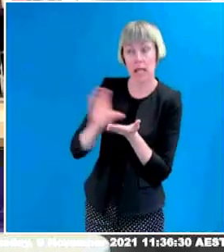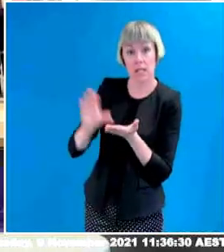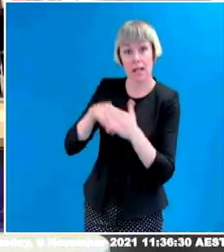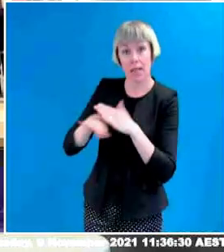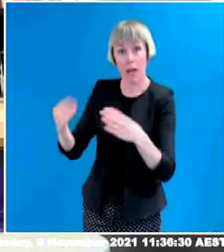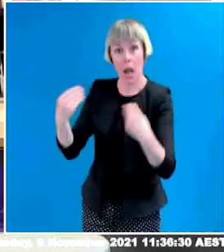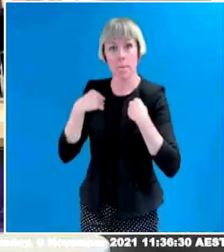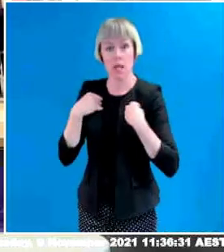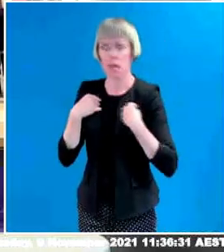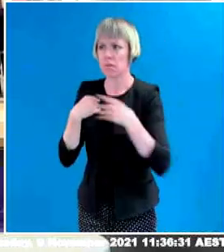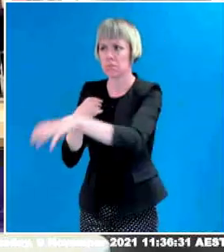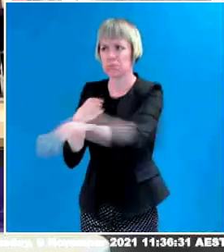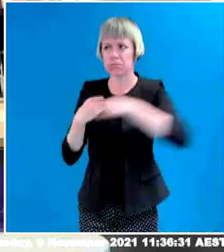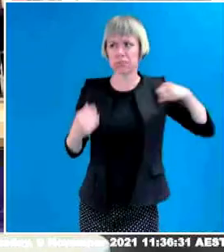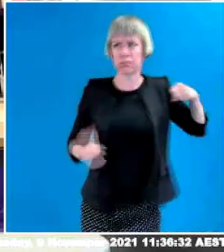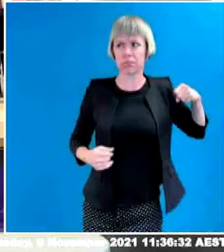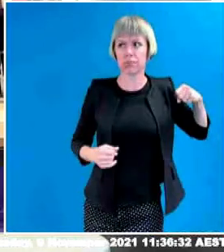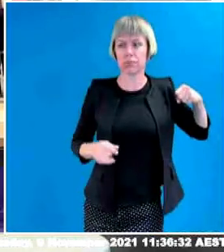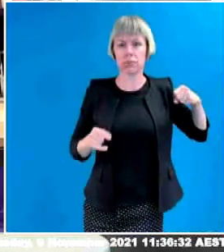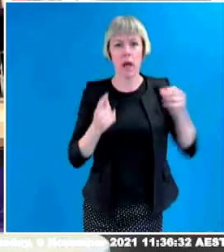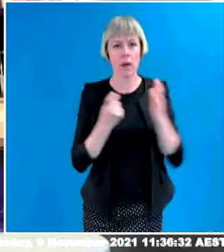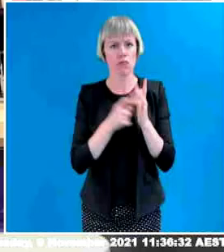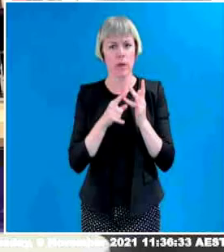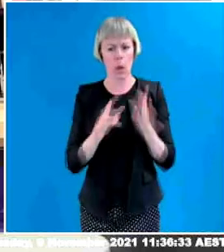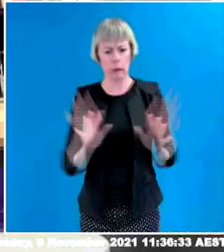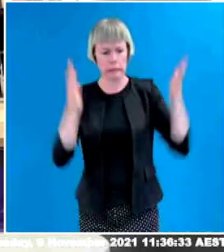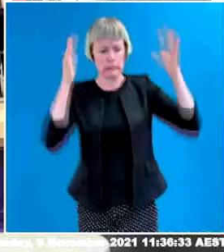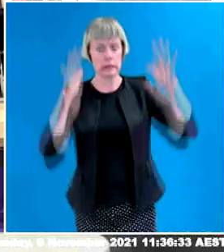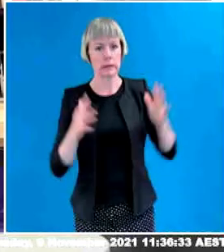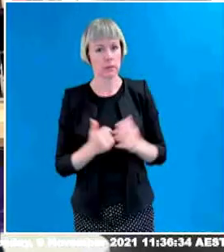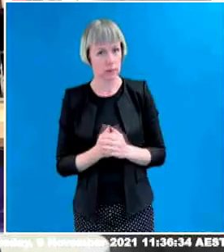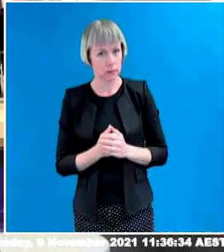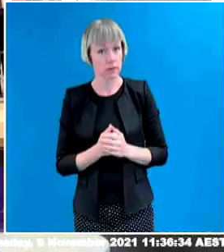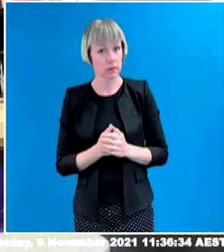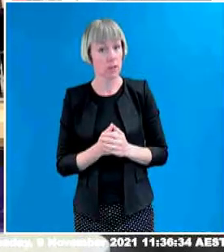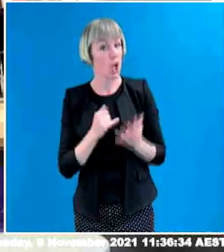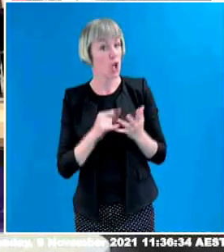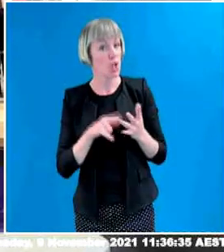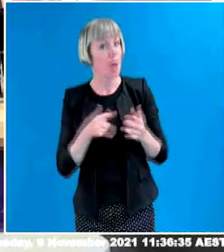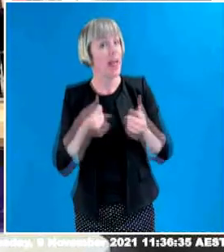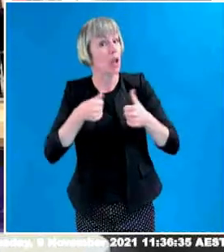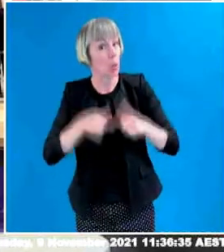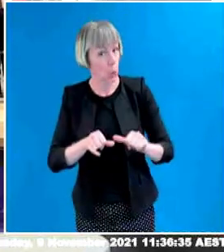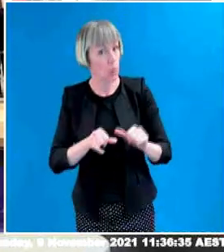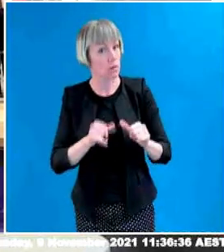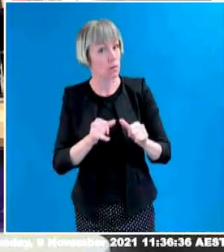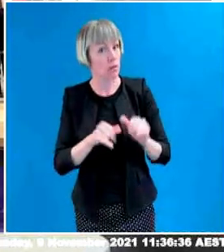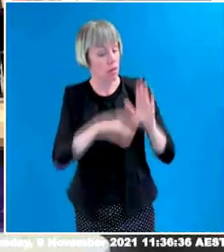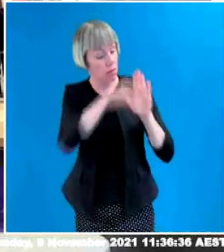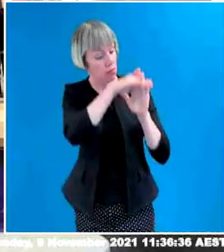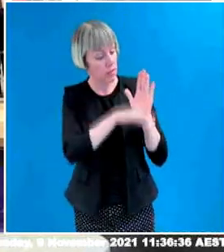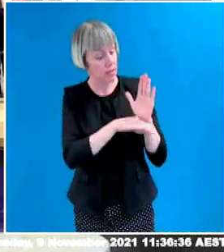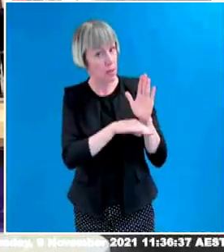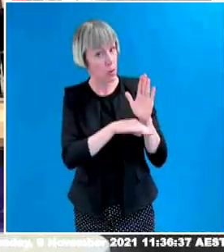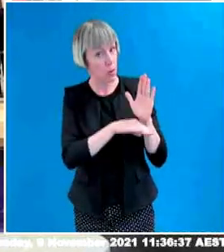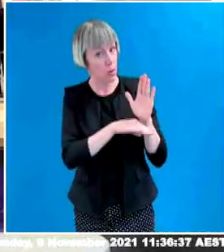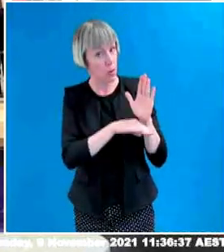But that was something where they used the guidance, they used the Guiding Principles in many ways to say you did not do this, but they looked at